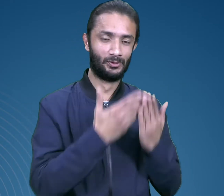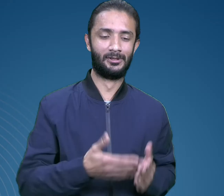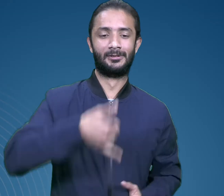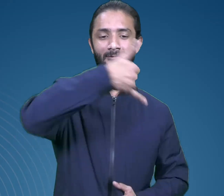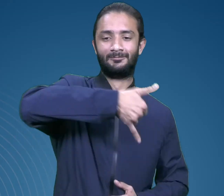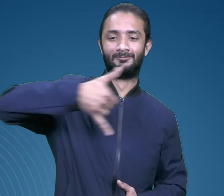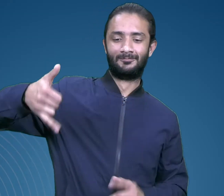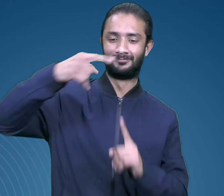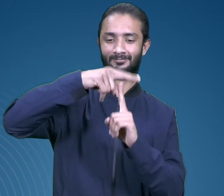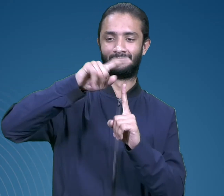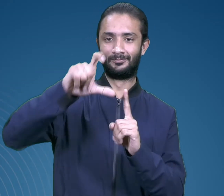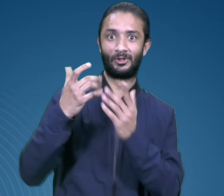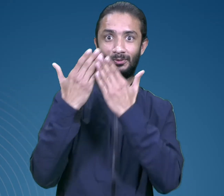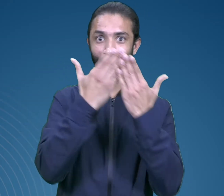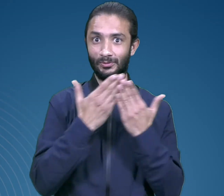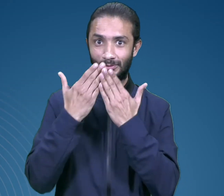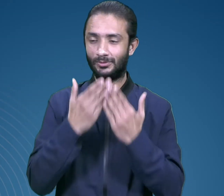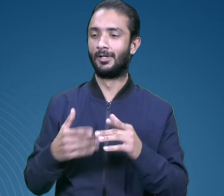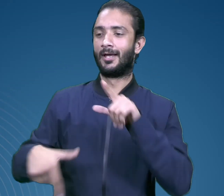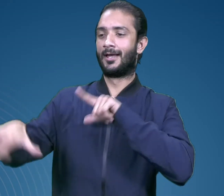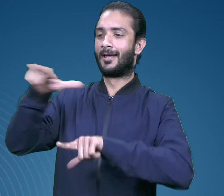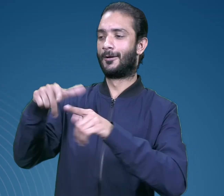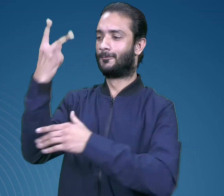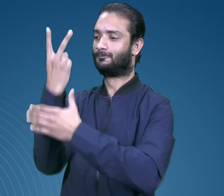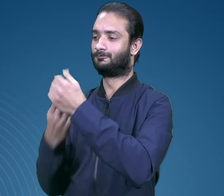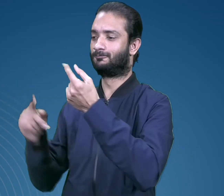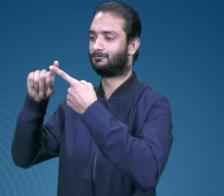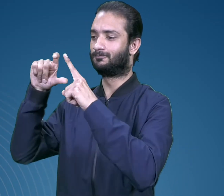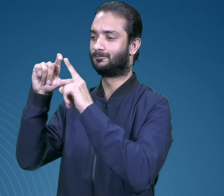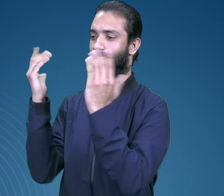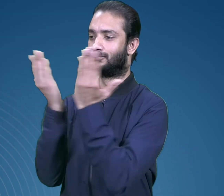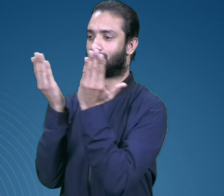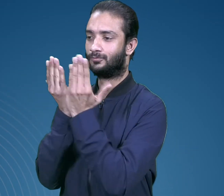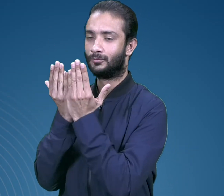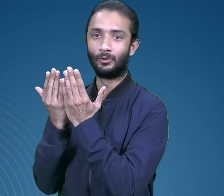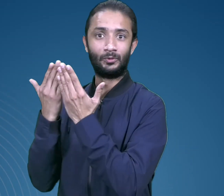Schools may follow the Oral-Aural methods, Total Communication method, few schools even